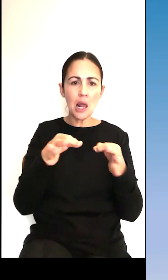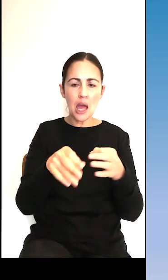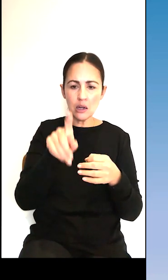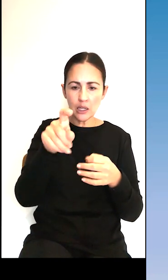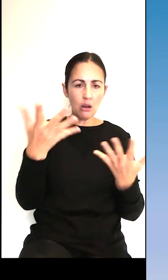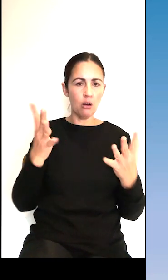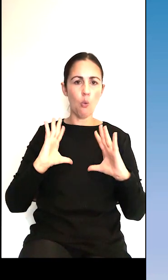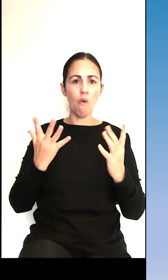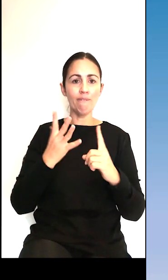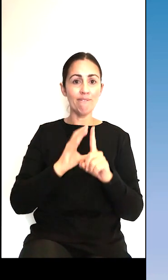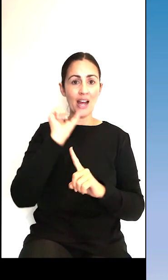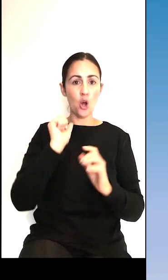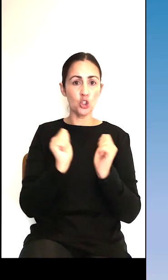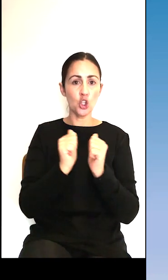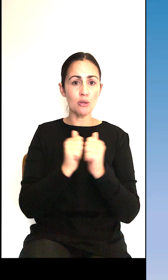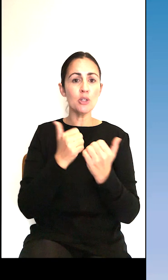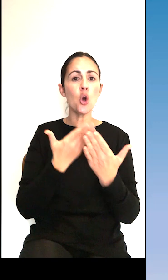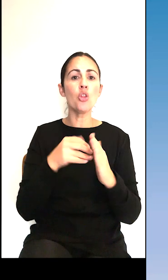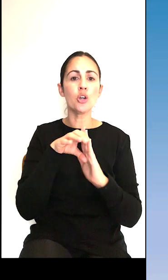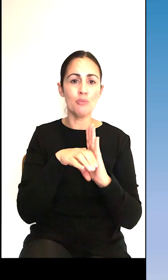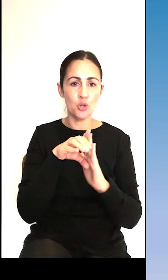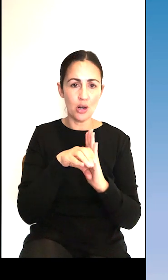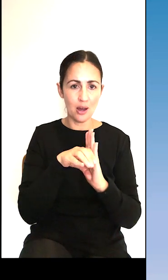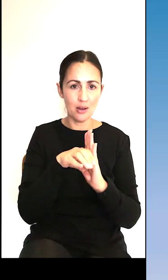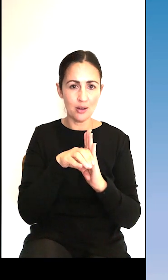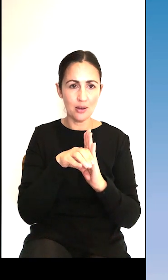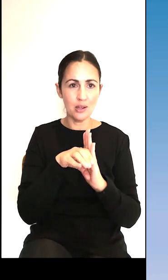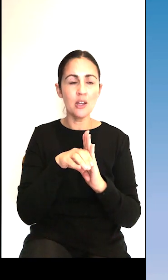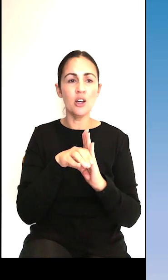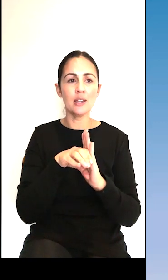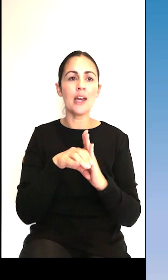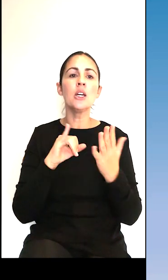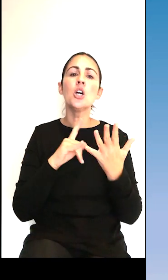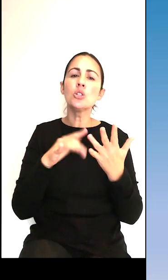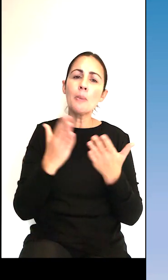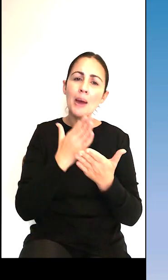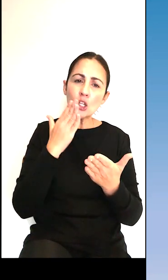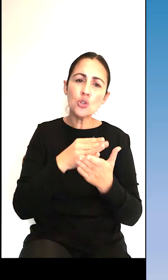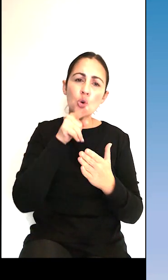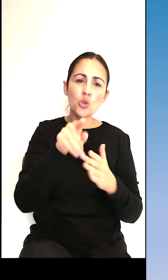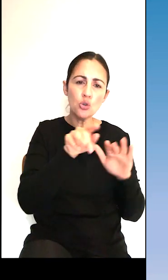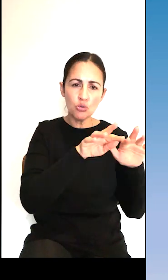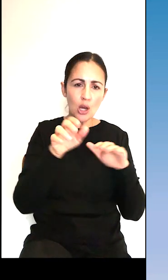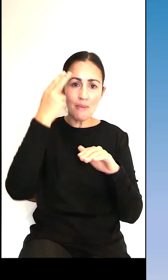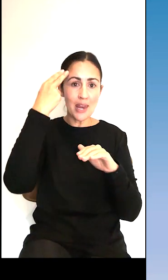So it might be good to say in the name of the document, 'document 1 of 2', or 'page 1 of 2' when you're uploading as well